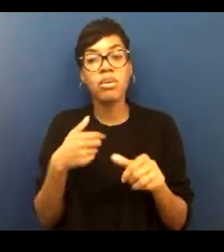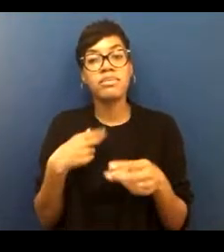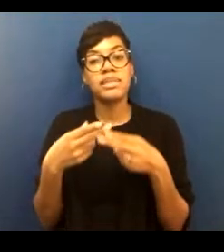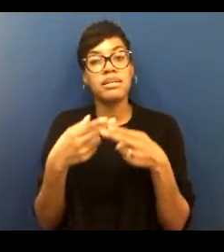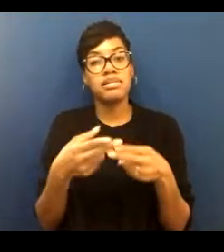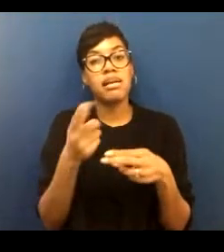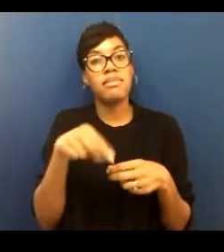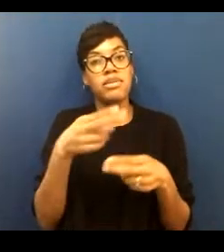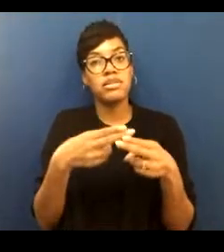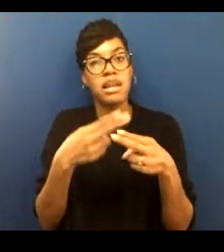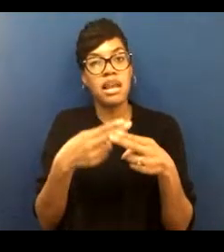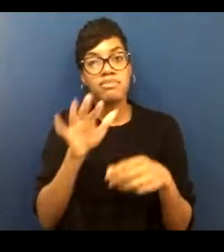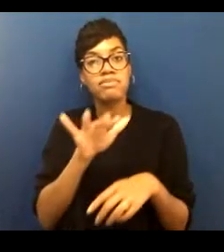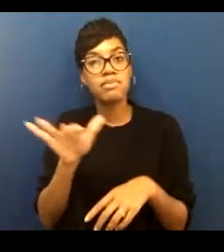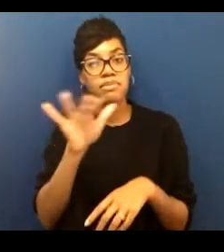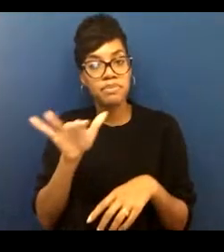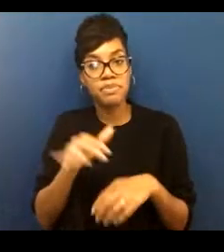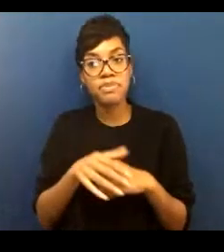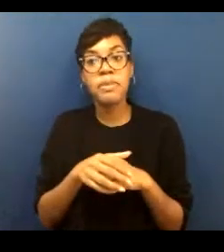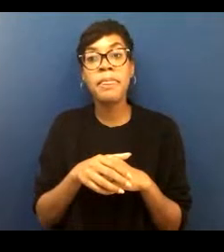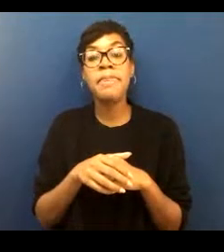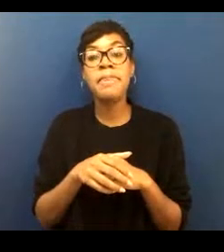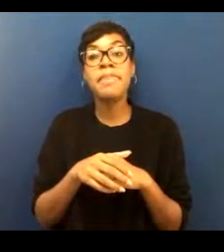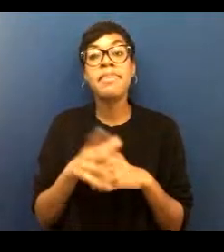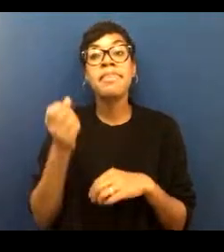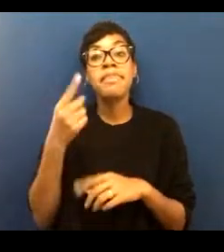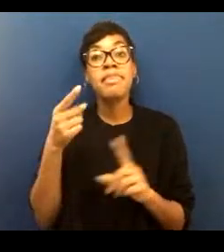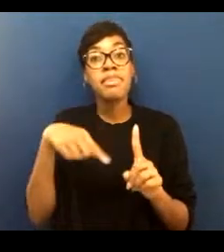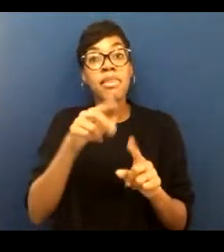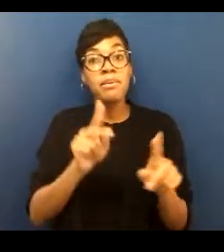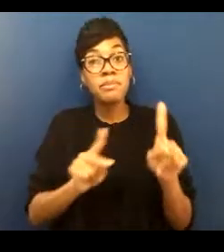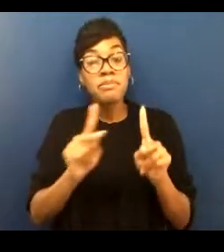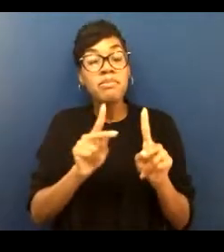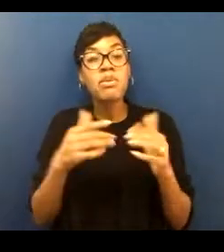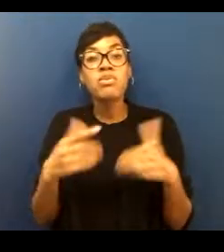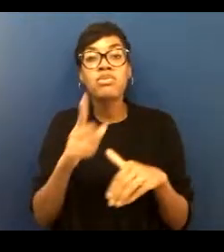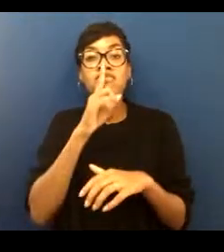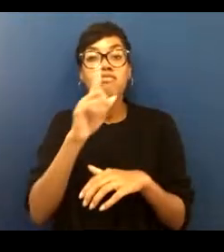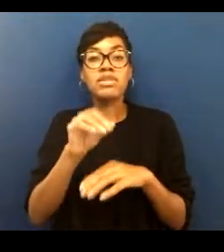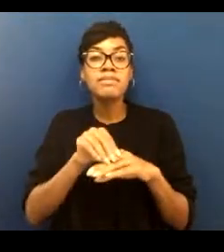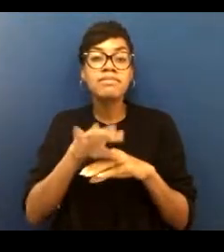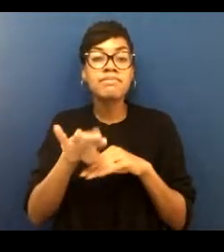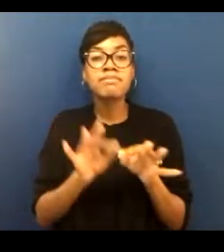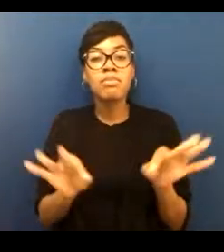The heritage and culture of the Alutiiq people continue to enrich the community. We'd also like to acknowledge that we're hosting